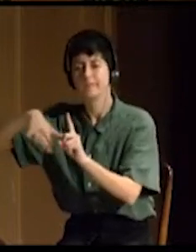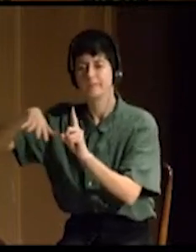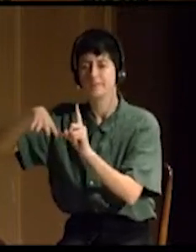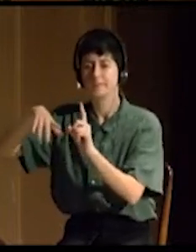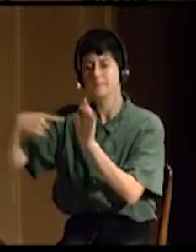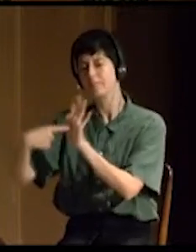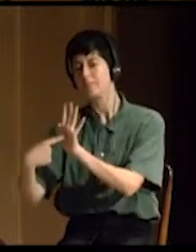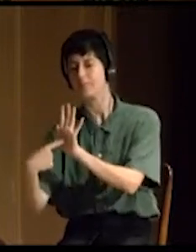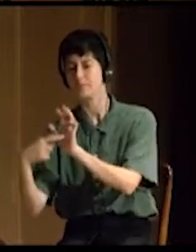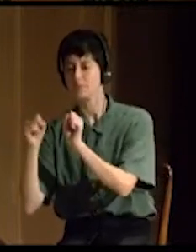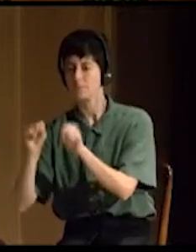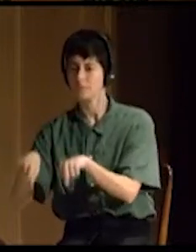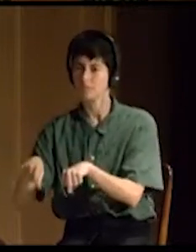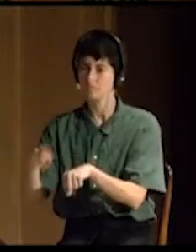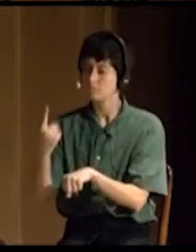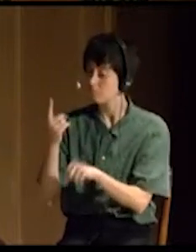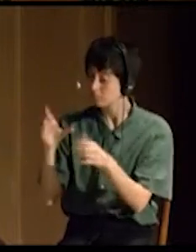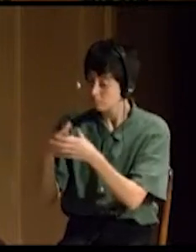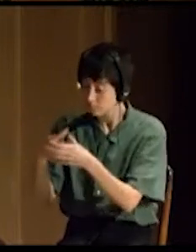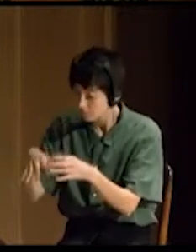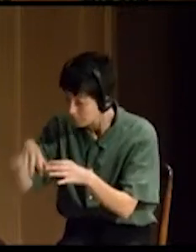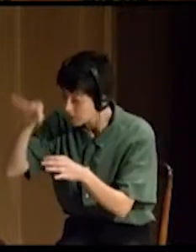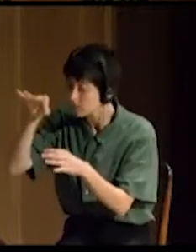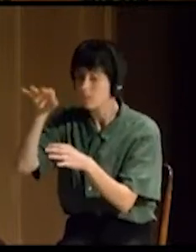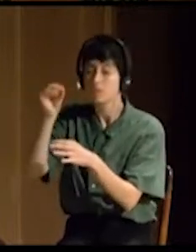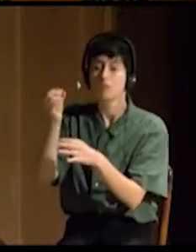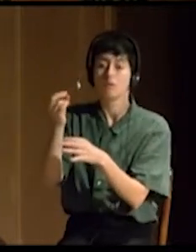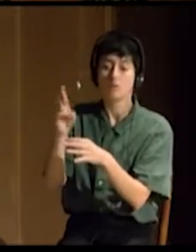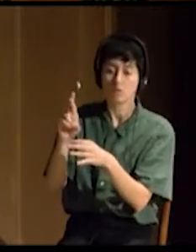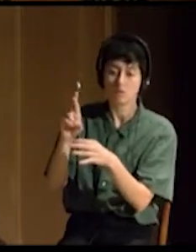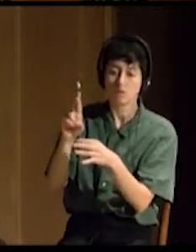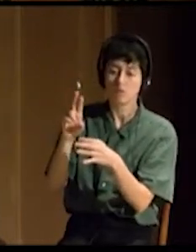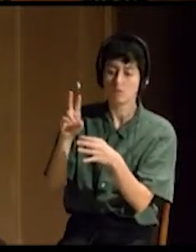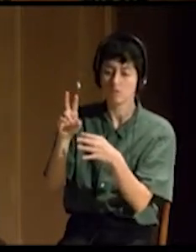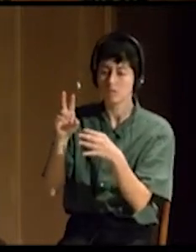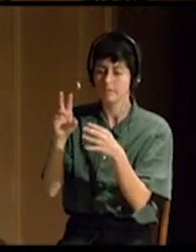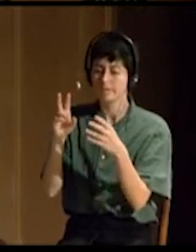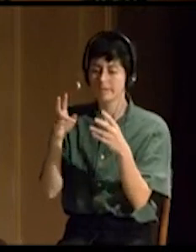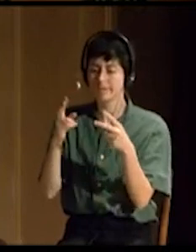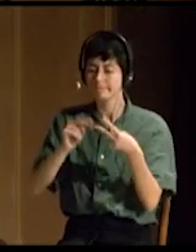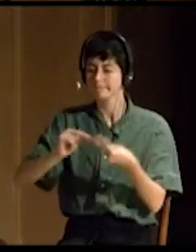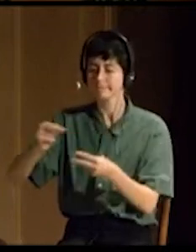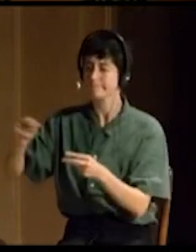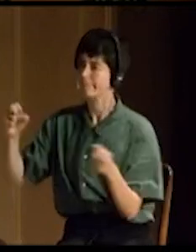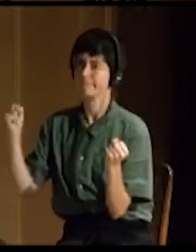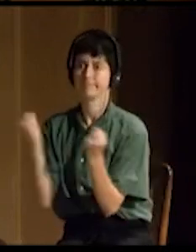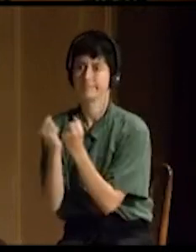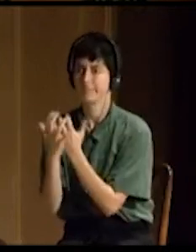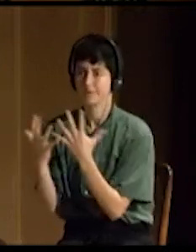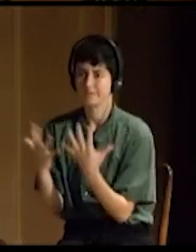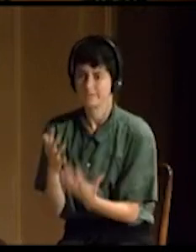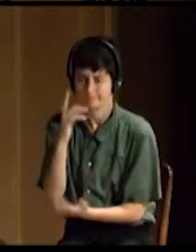or just sequence everything. And I always say that choosing the right methodology,